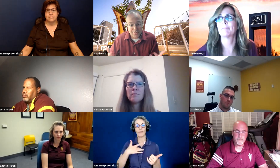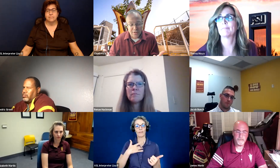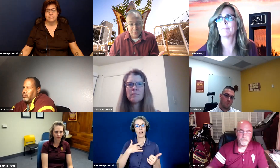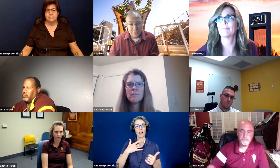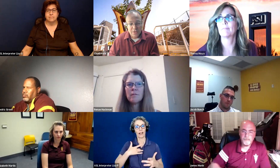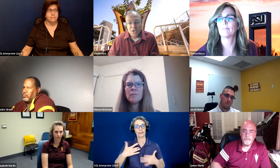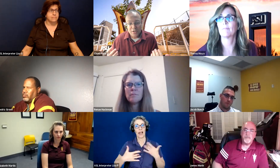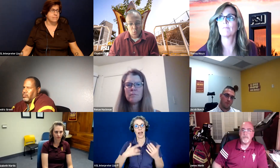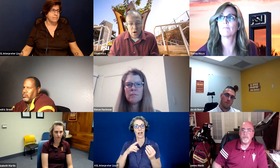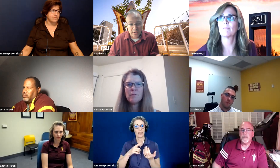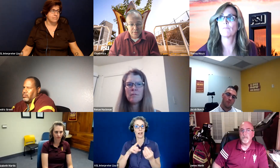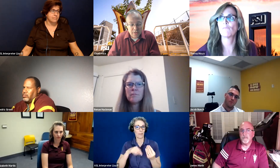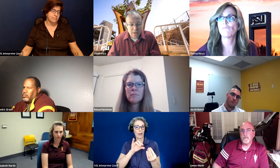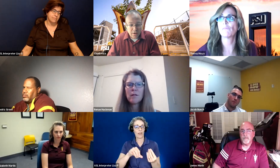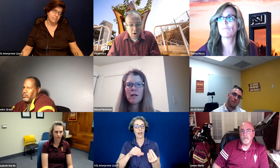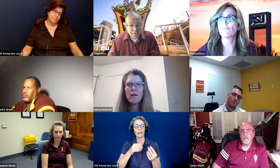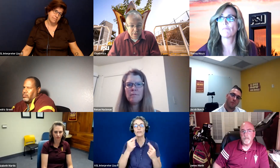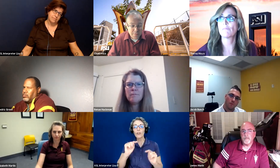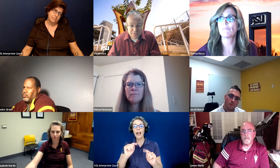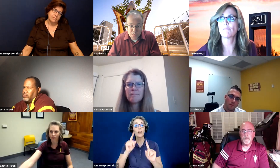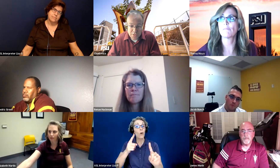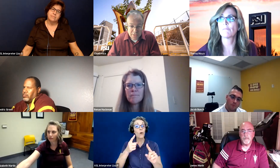to increase awareness across our campus community,